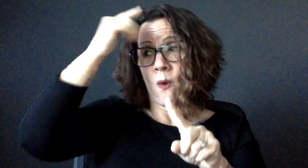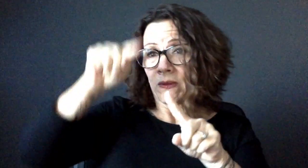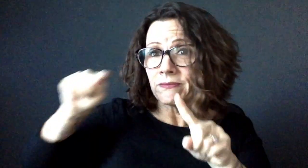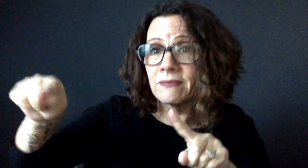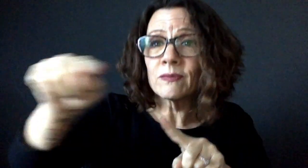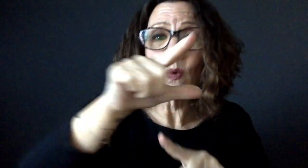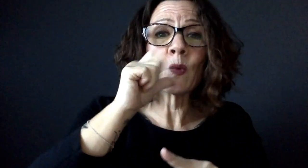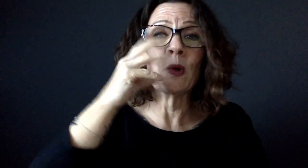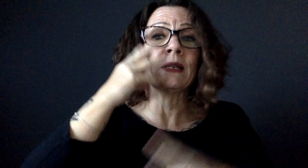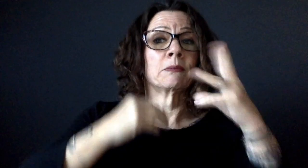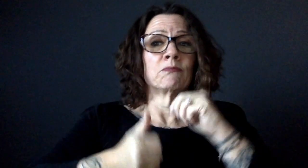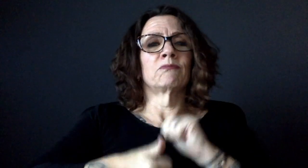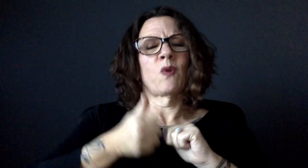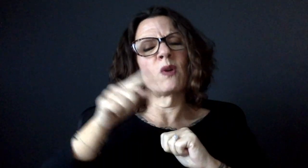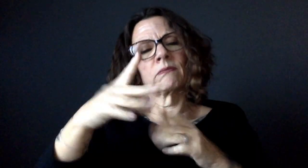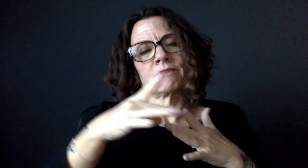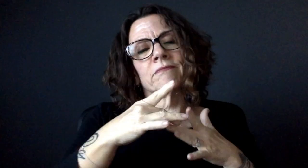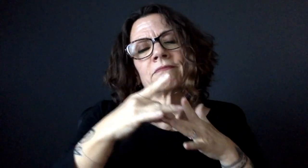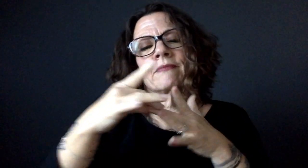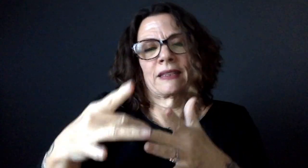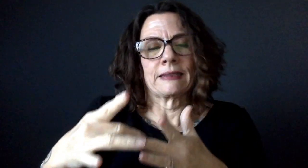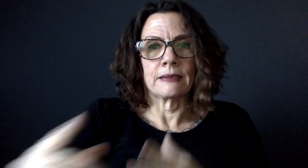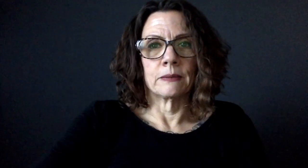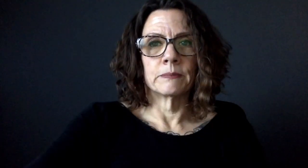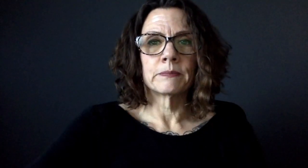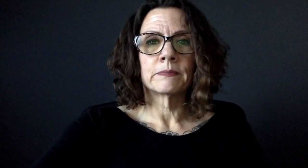thus we are led by those who most know these systems.